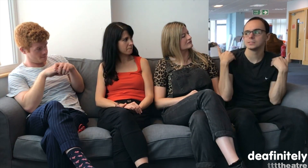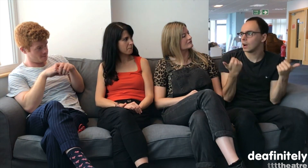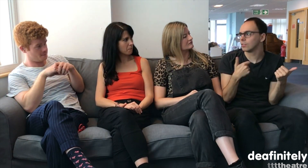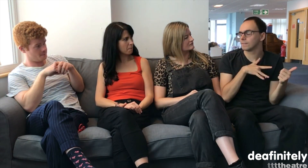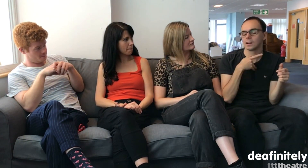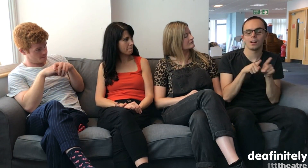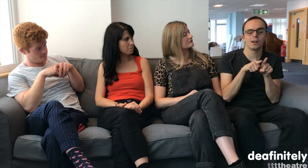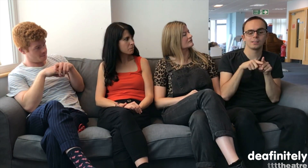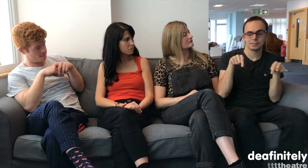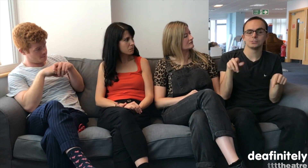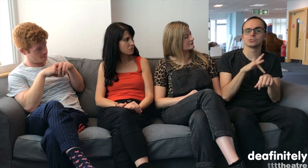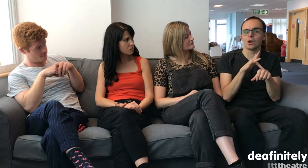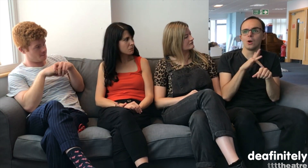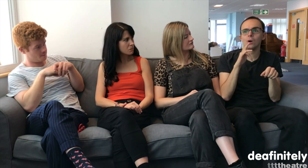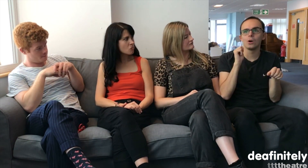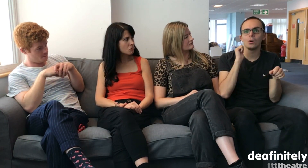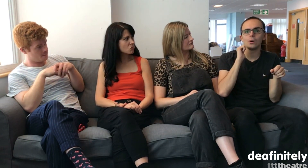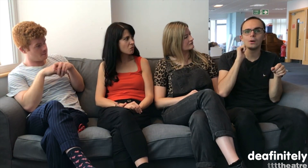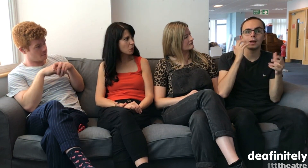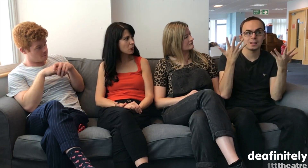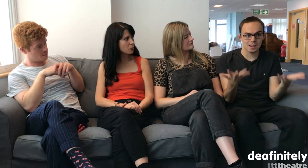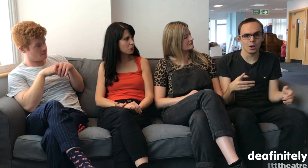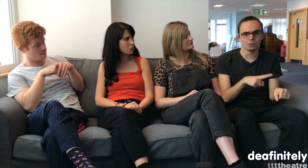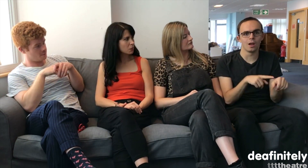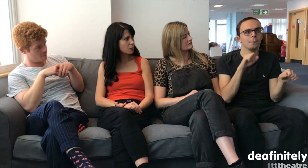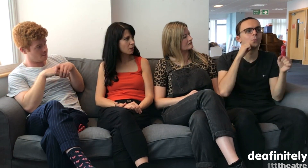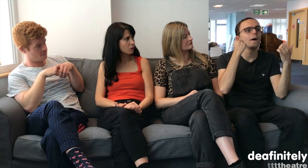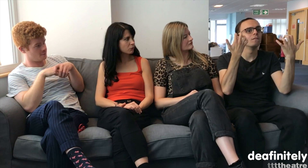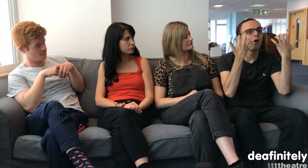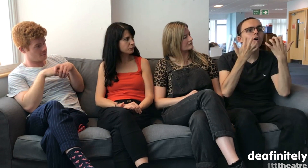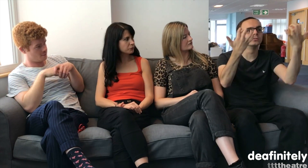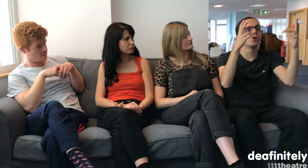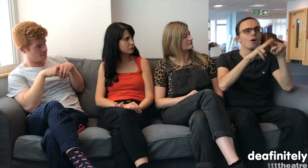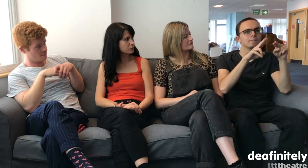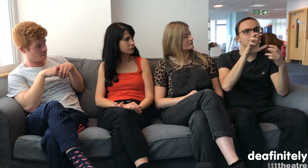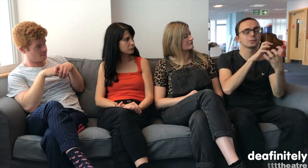isolated and with this show now we have audiences which are both deaf and